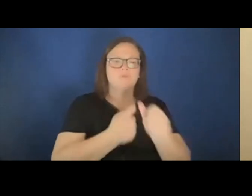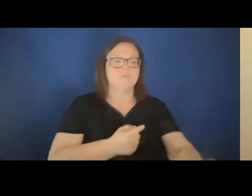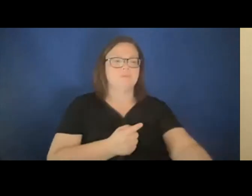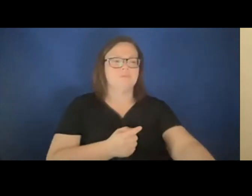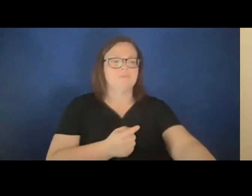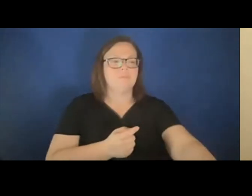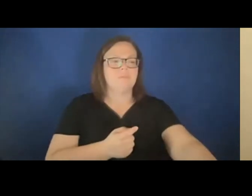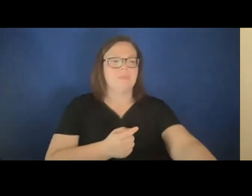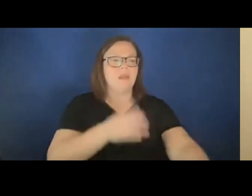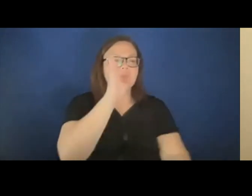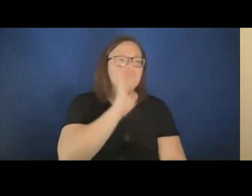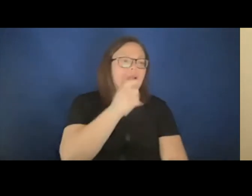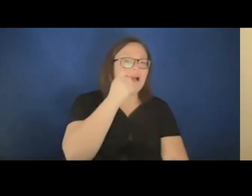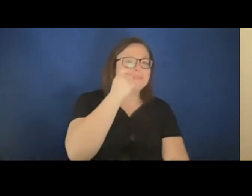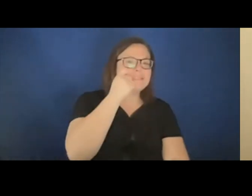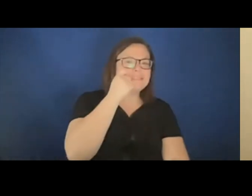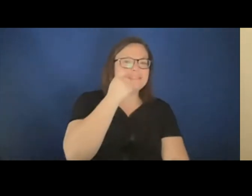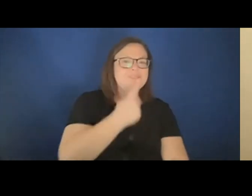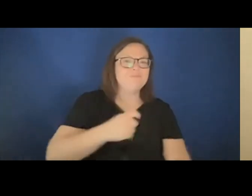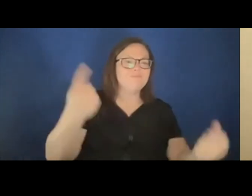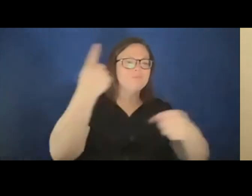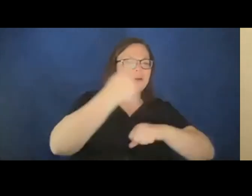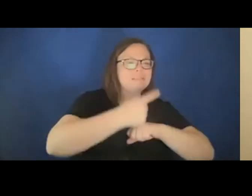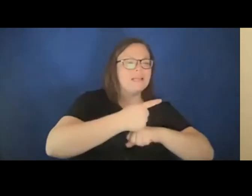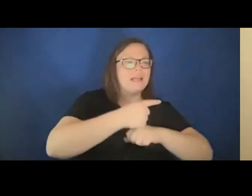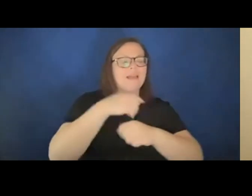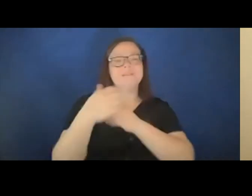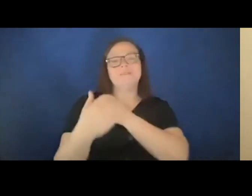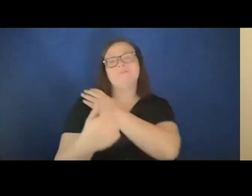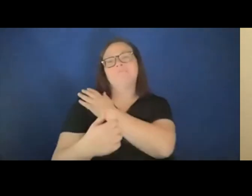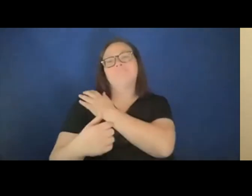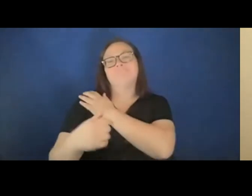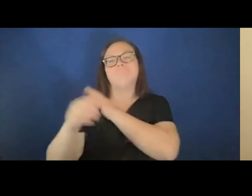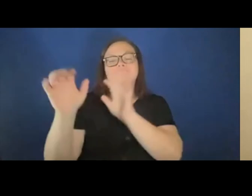Brown skin in amber days palm on shoulder blades